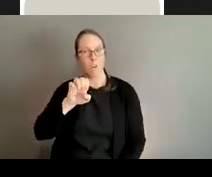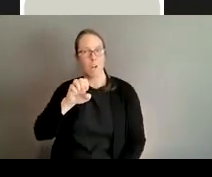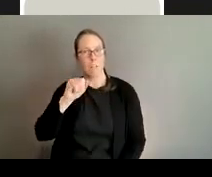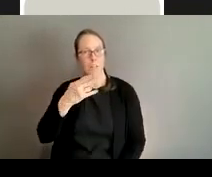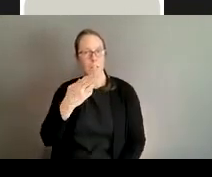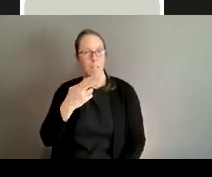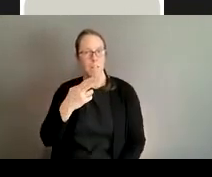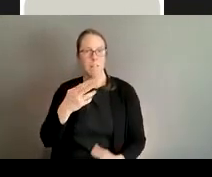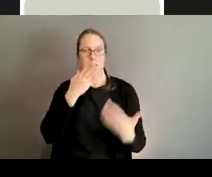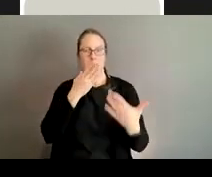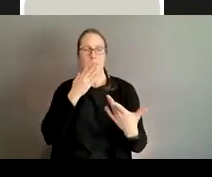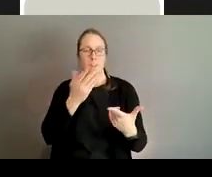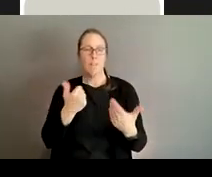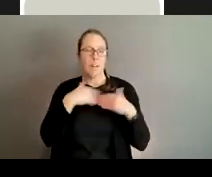Thank you for coming everyone.